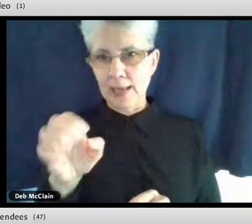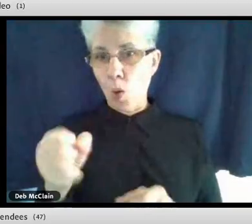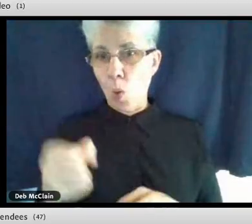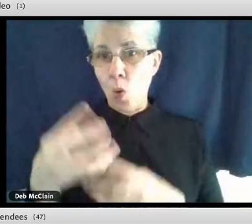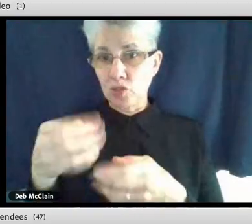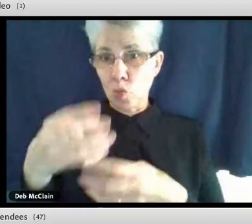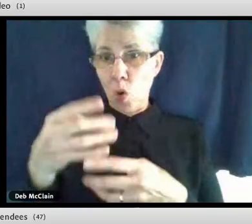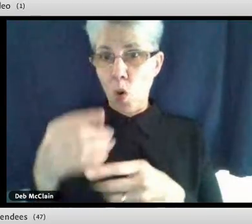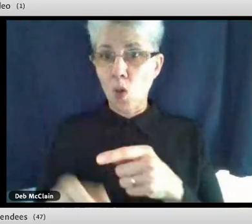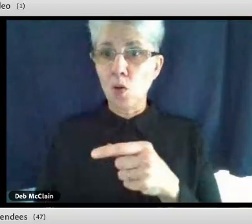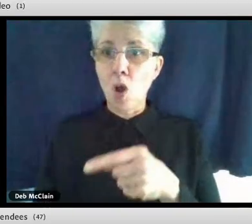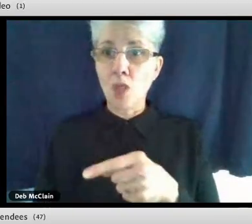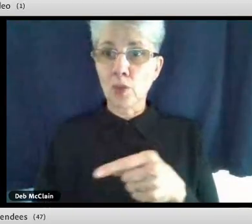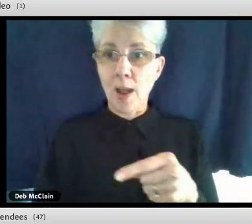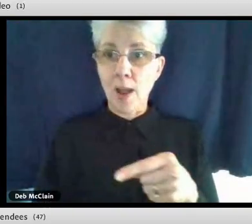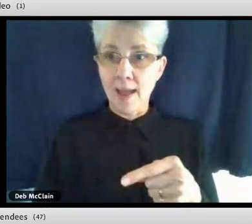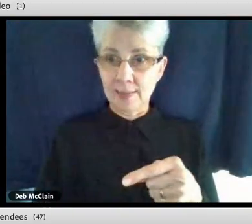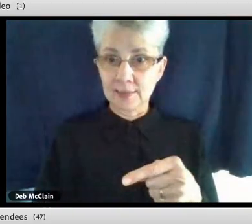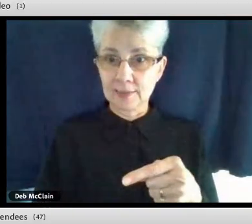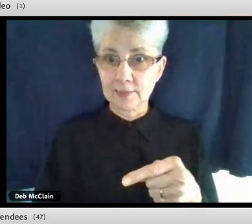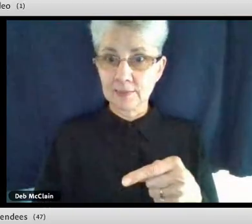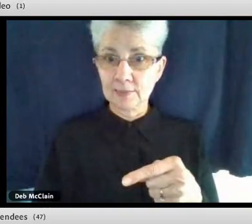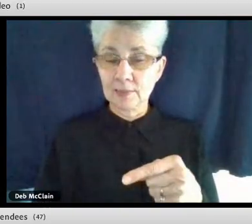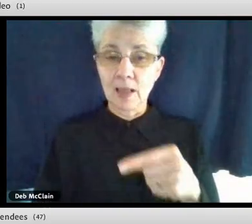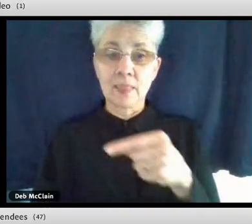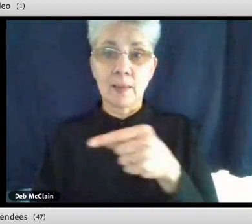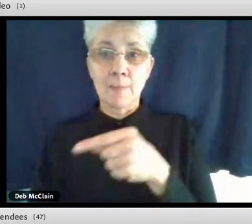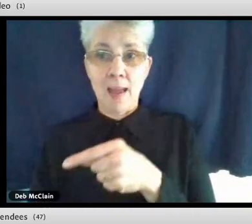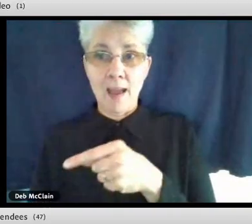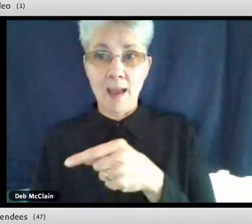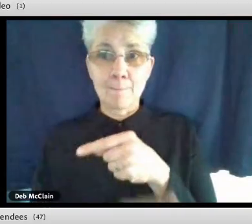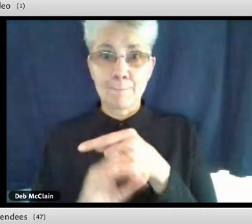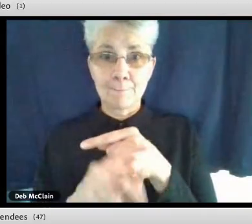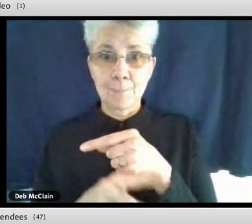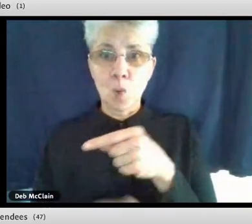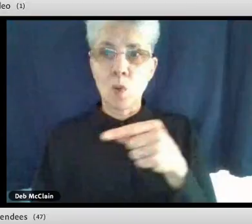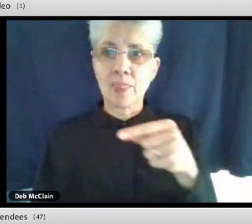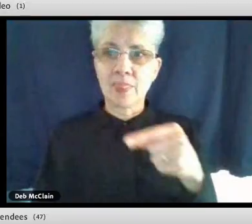for Lee County, or you can scroll over here to the right,